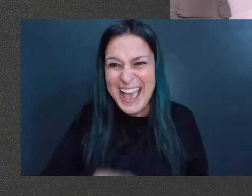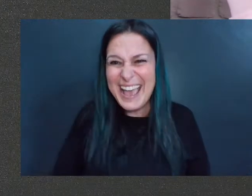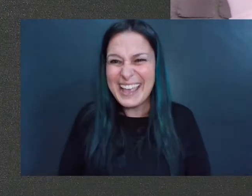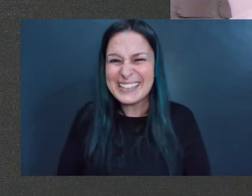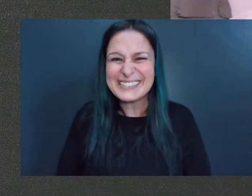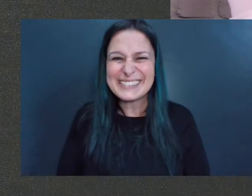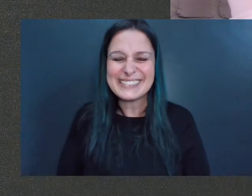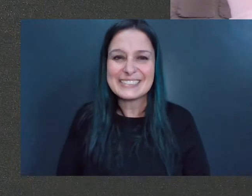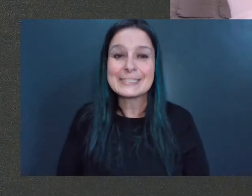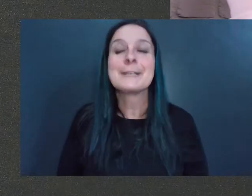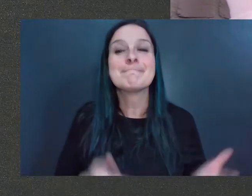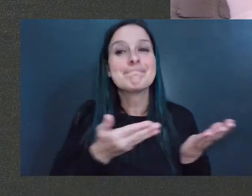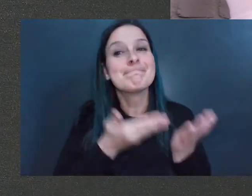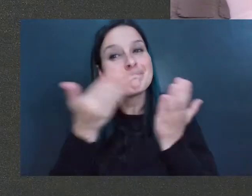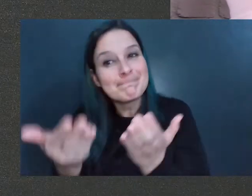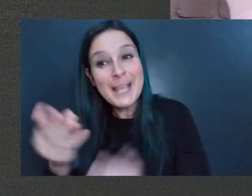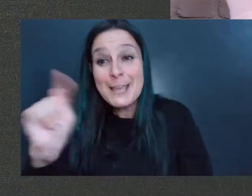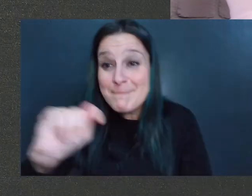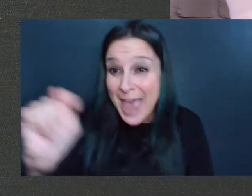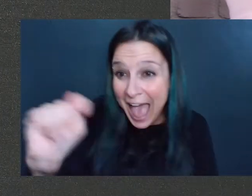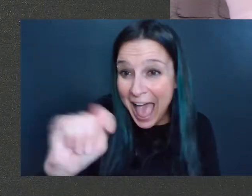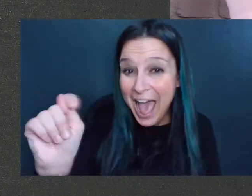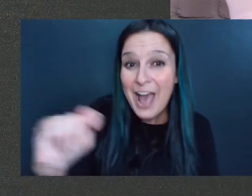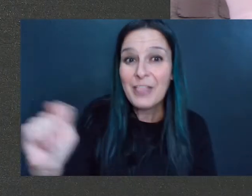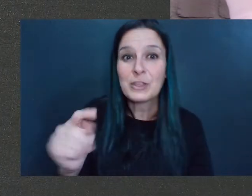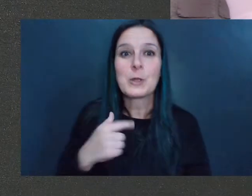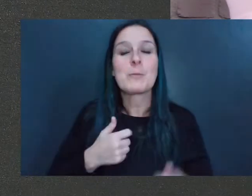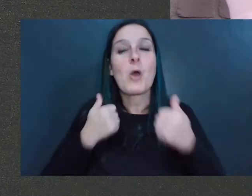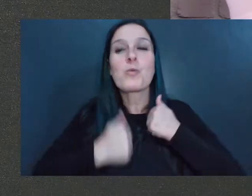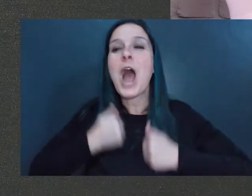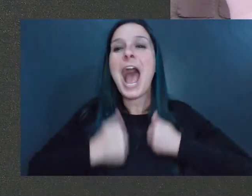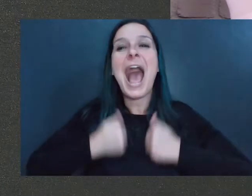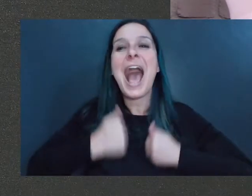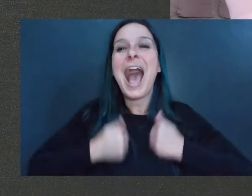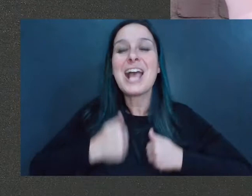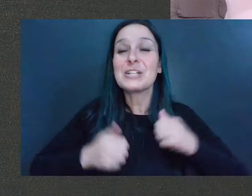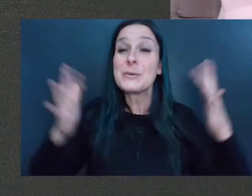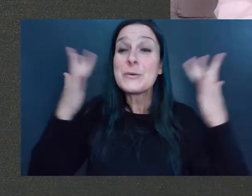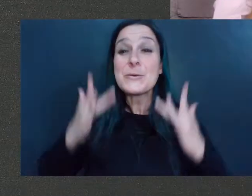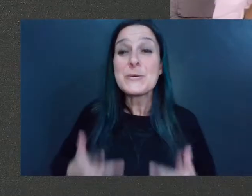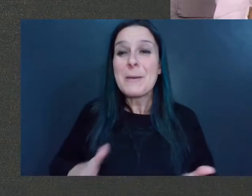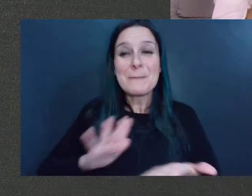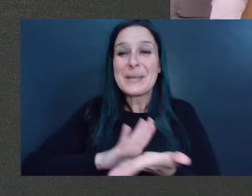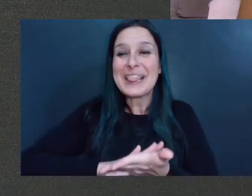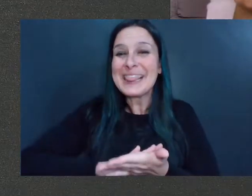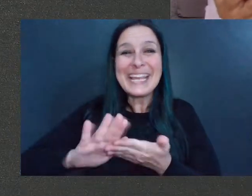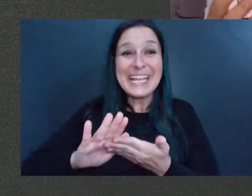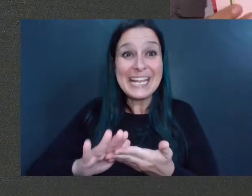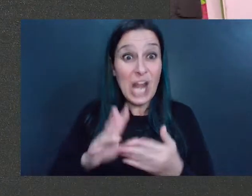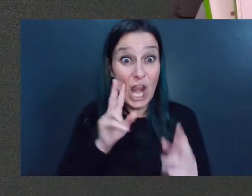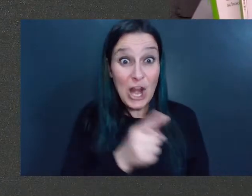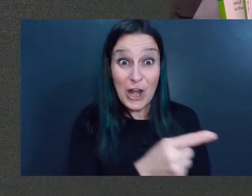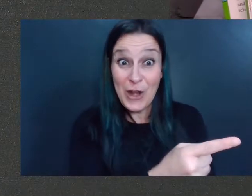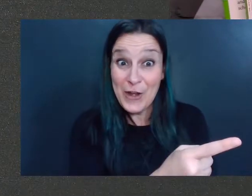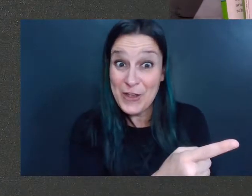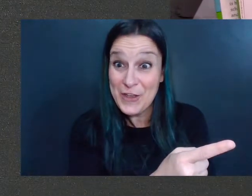You'll have to take him to the bathroom. Once he's nice and clean. Oh, look, he went into the bathroom